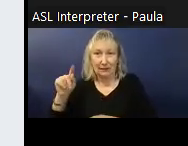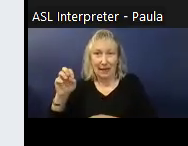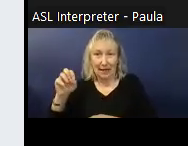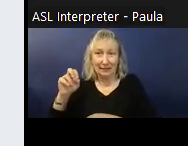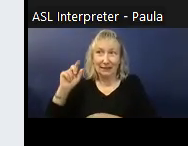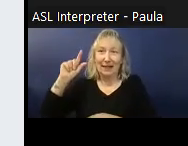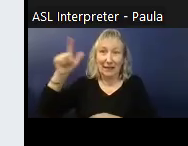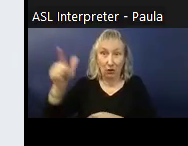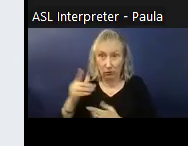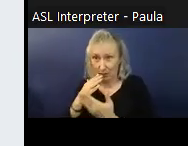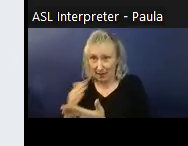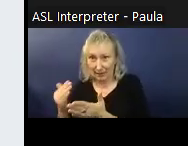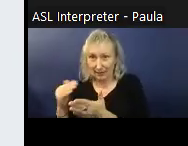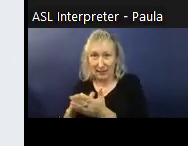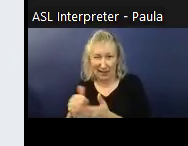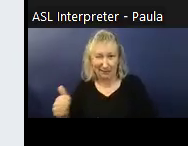So thank you for that. OK.